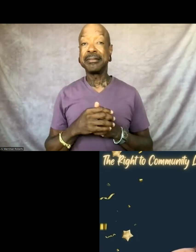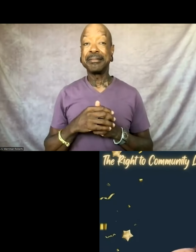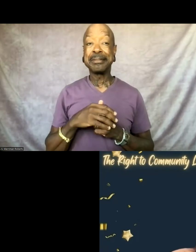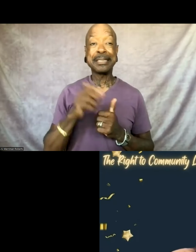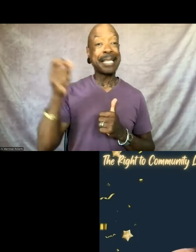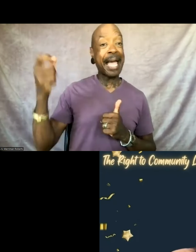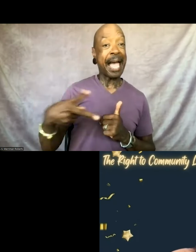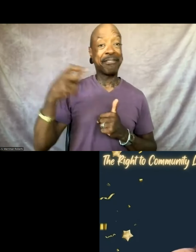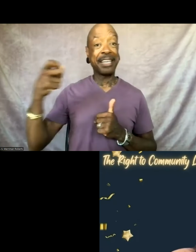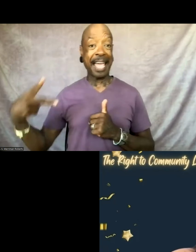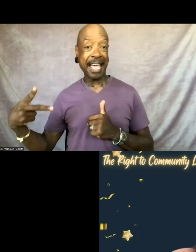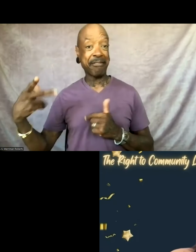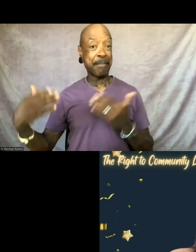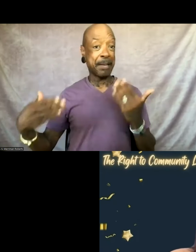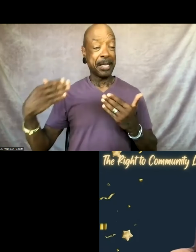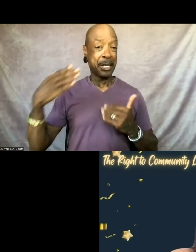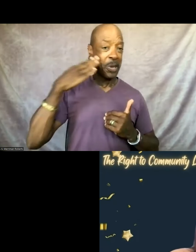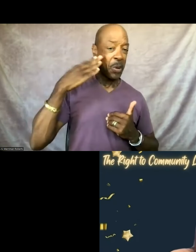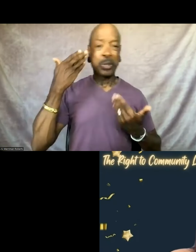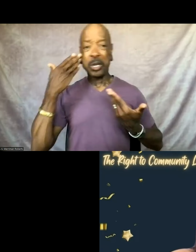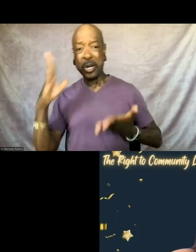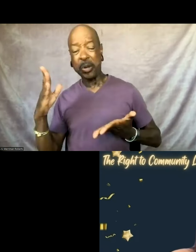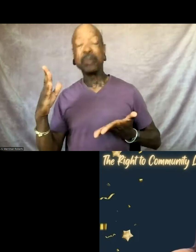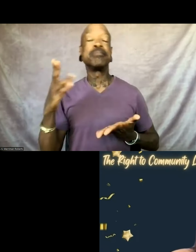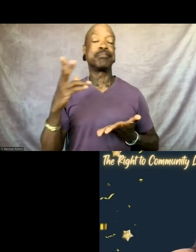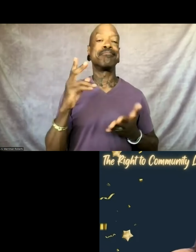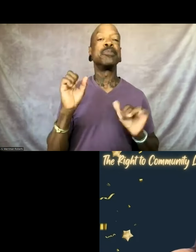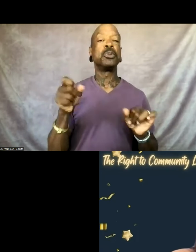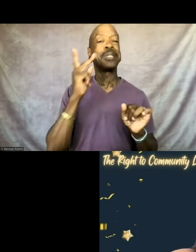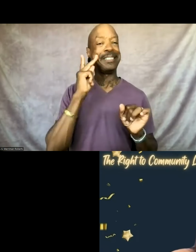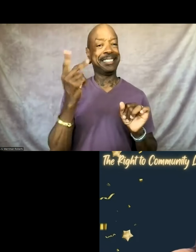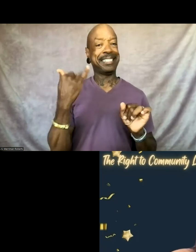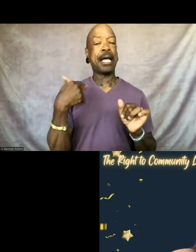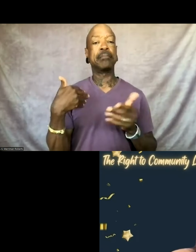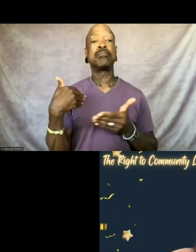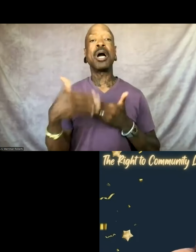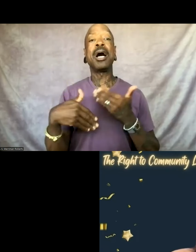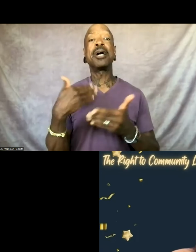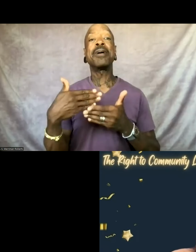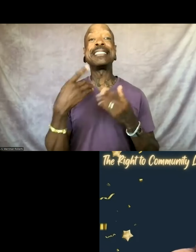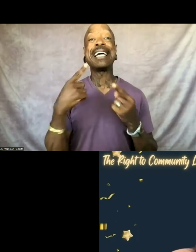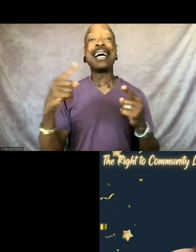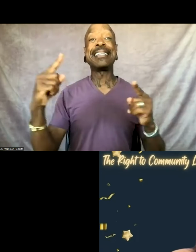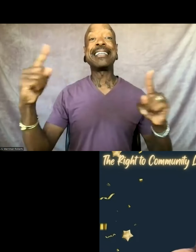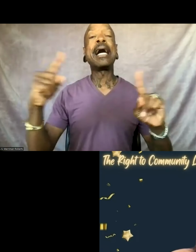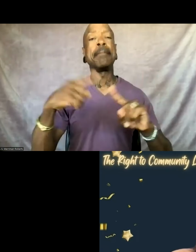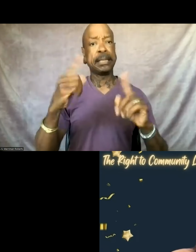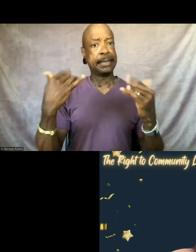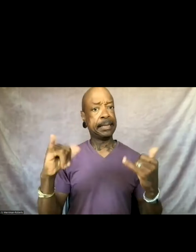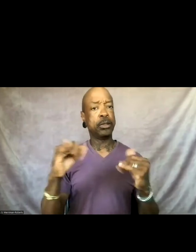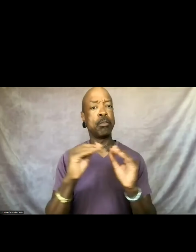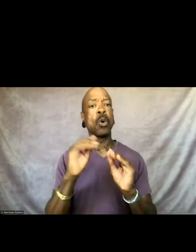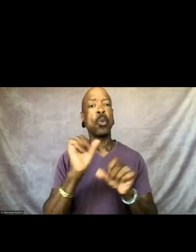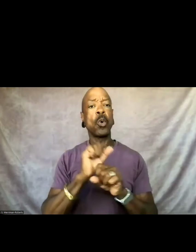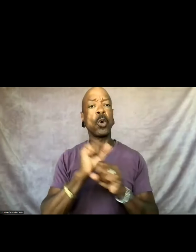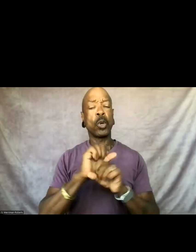homestead decision? Is that new to folks?